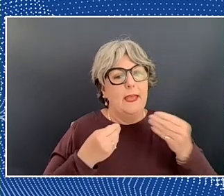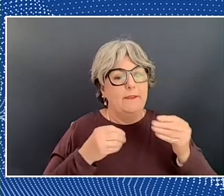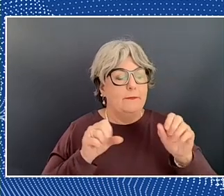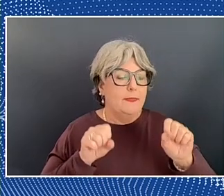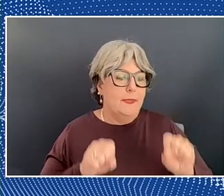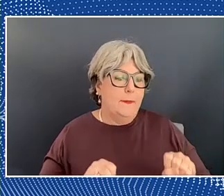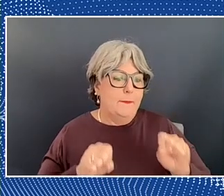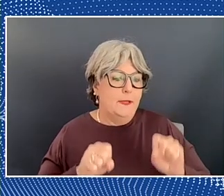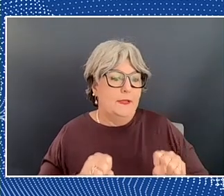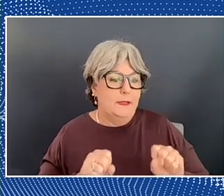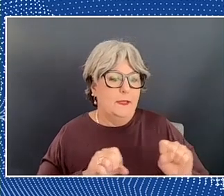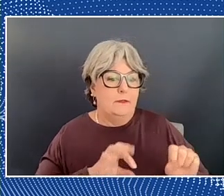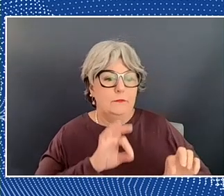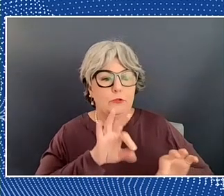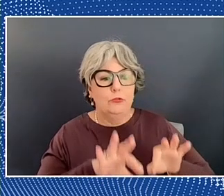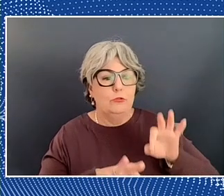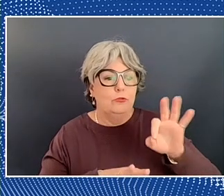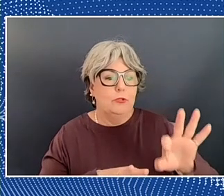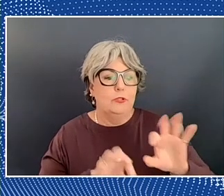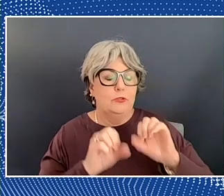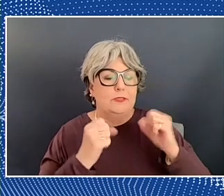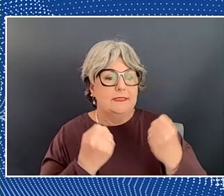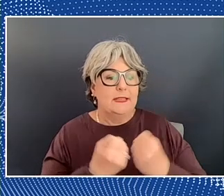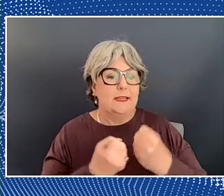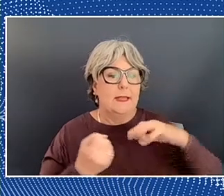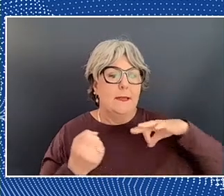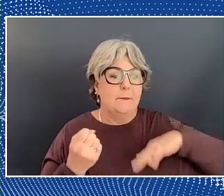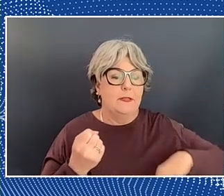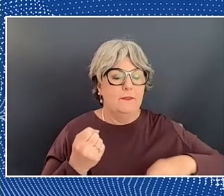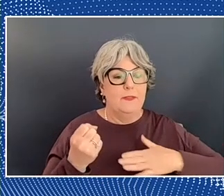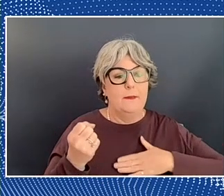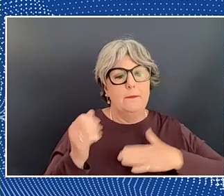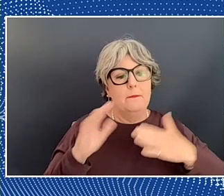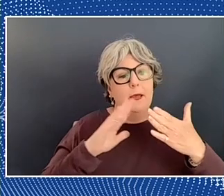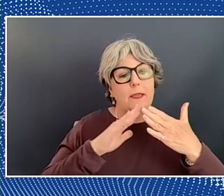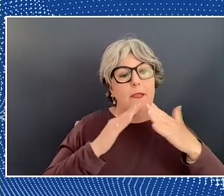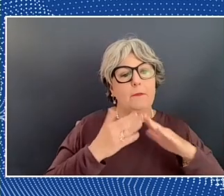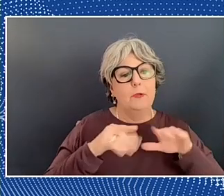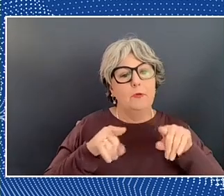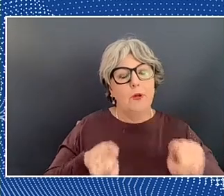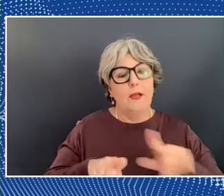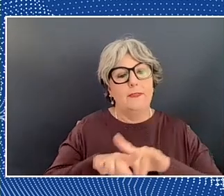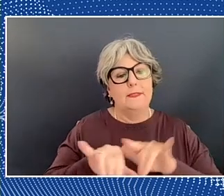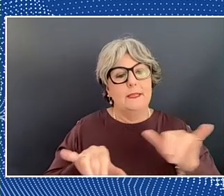contribute to society and benefit my community while also giving me a chance to